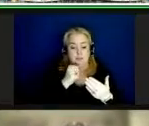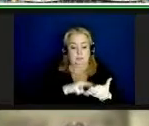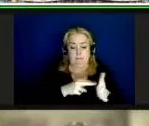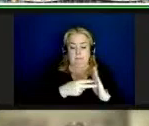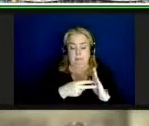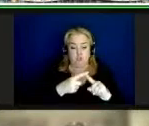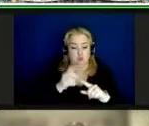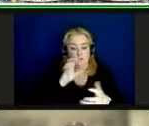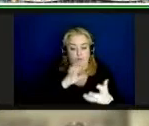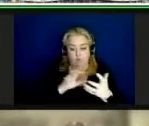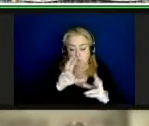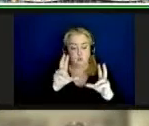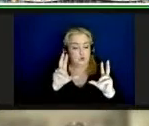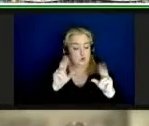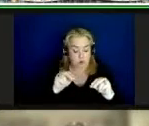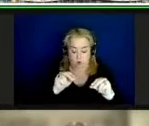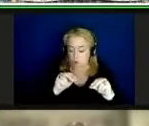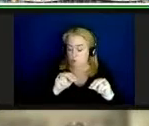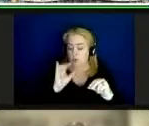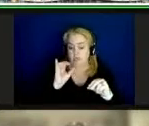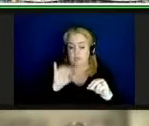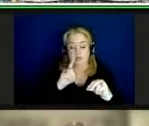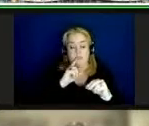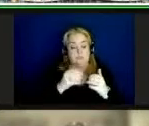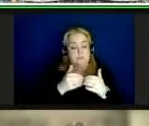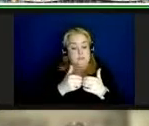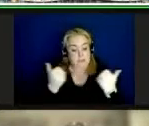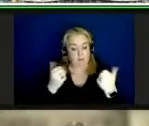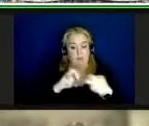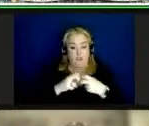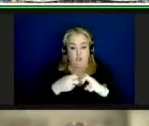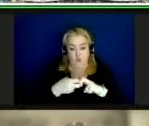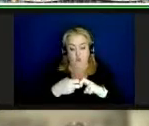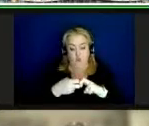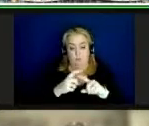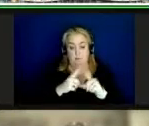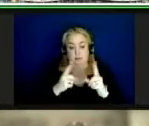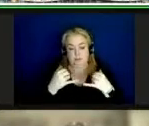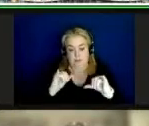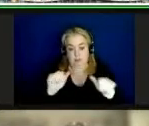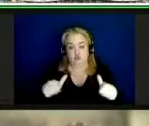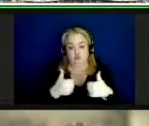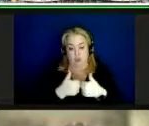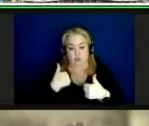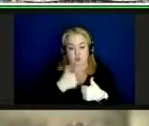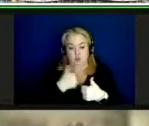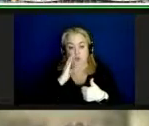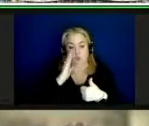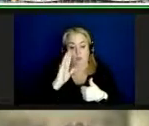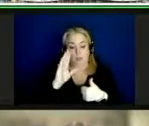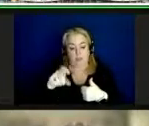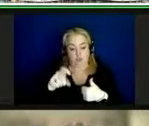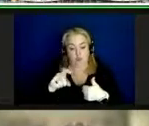THOSE TRANSPORTATION PROJECTS RIGHT NOW. SORRY I DIDN'T MEAN TO CREATE